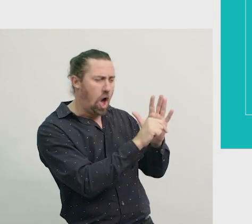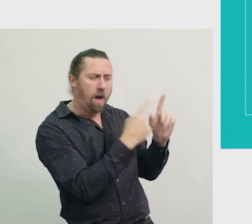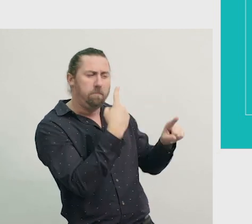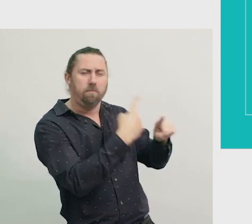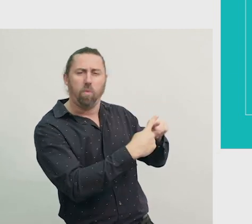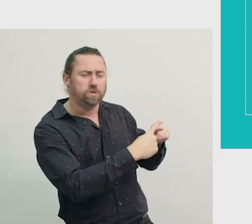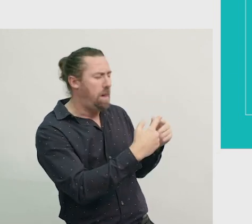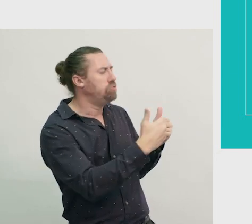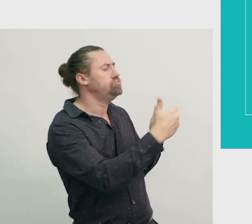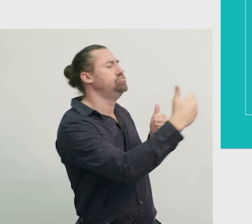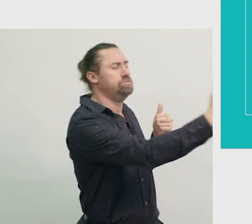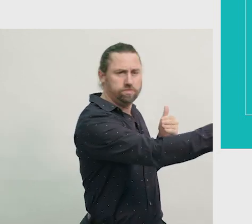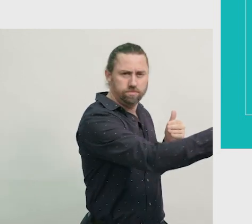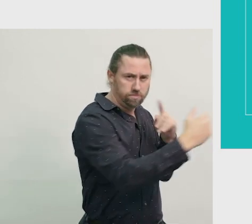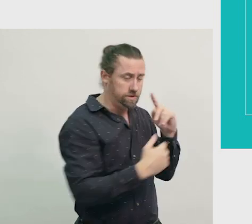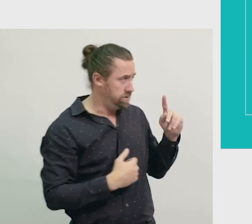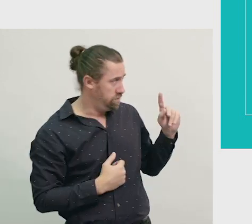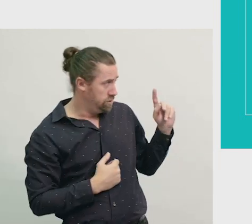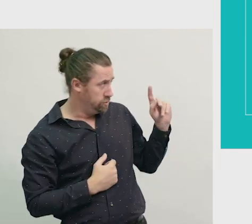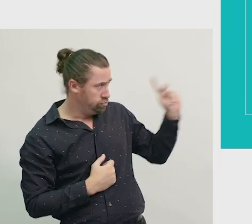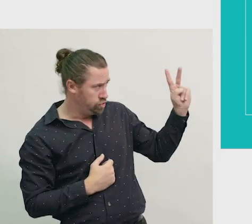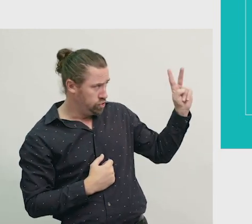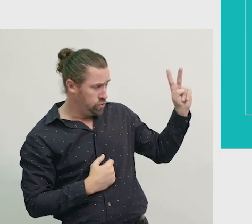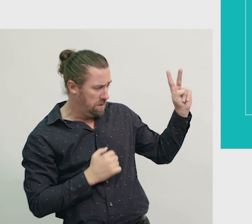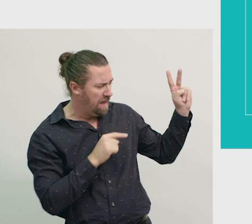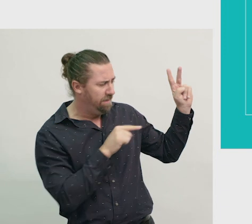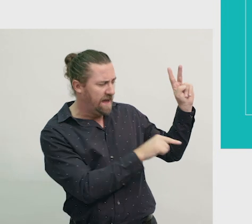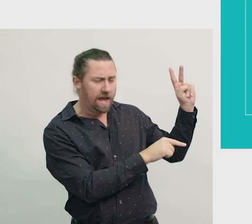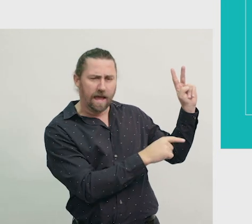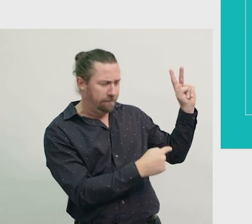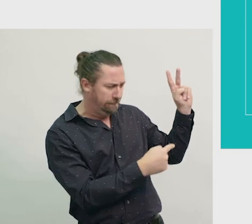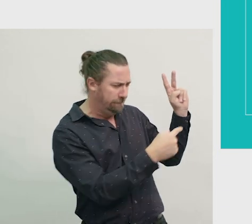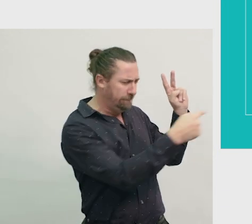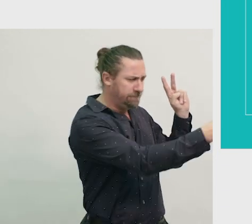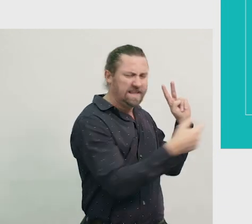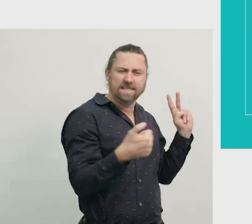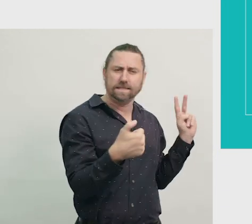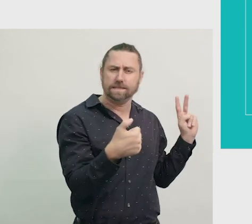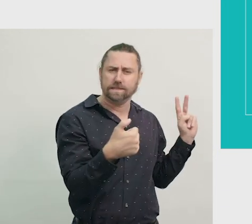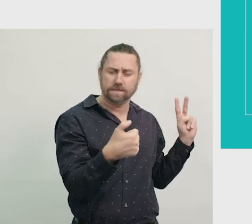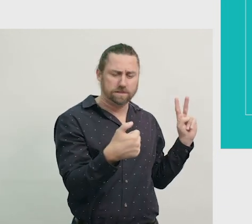The original shape had a length of 2 squares, and the new shape has a length of 6 squares.